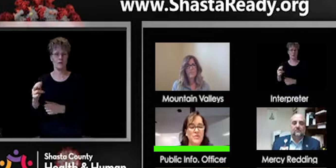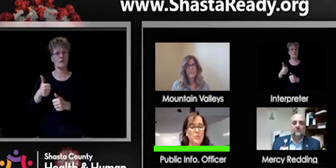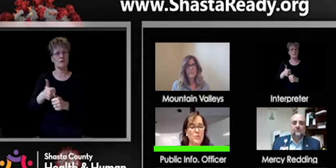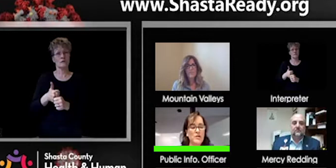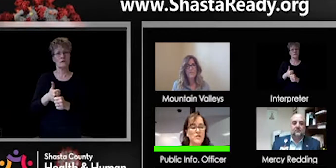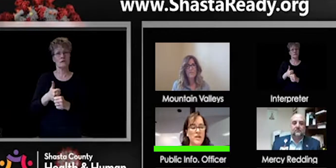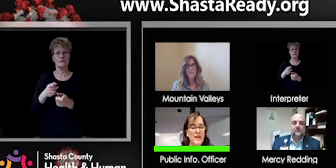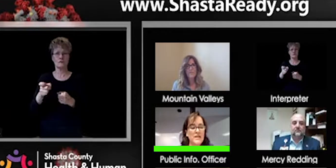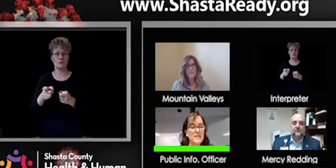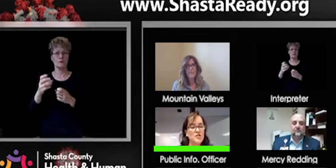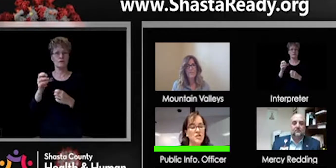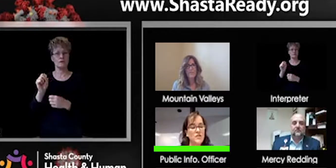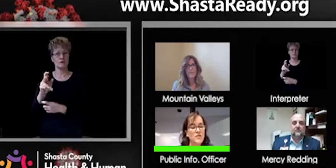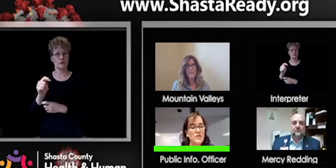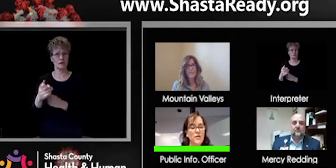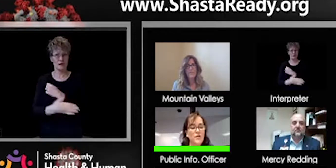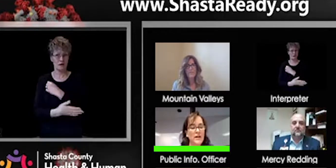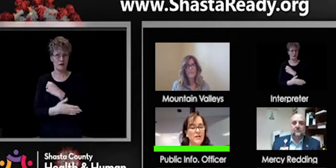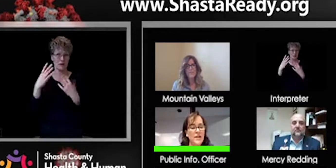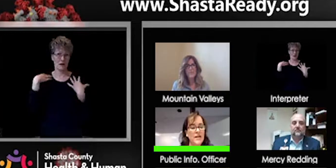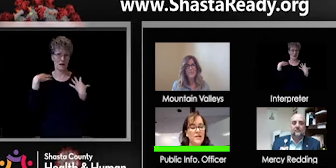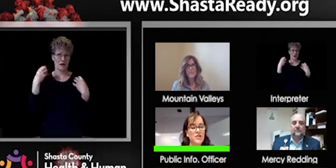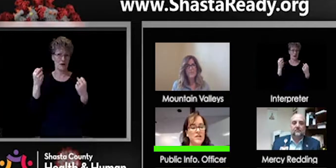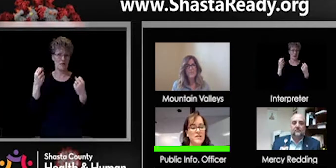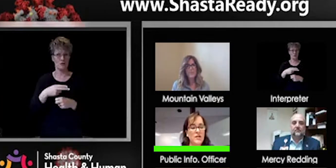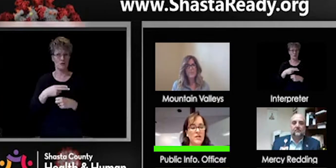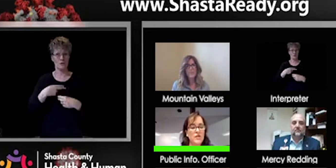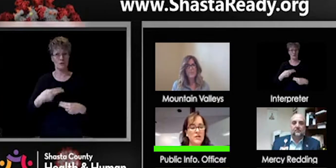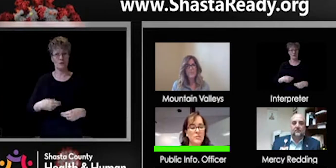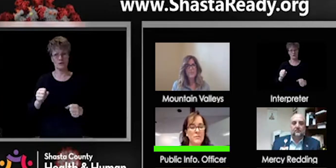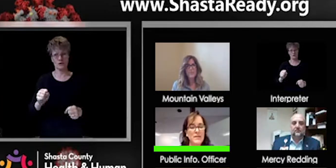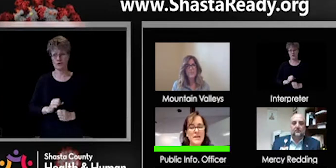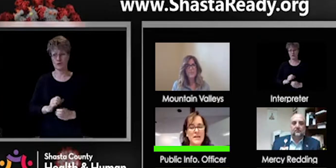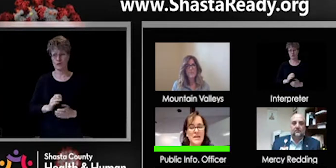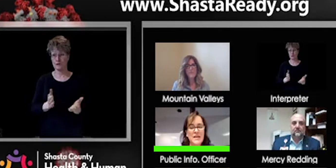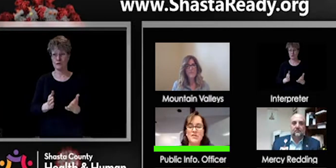got Bret Gouvea, he’s the Chief of Cal Fire and the Shasta County Fire Department. Sheriff